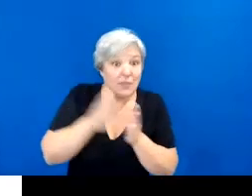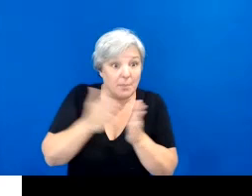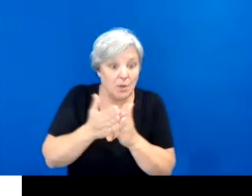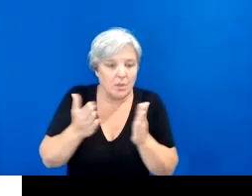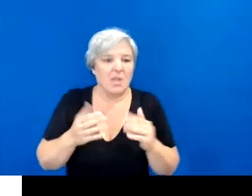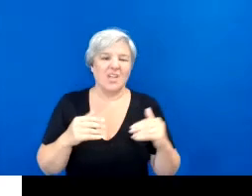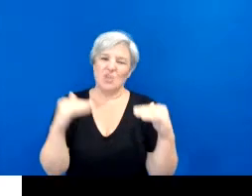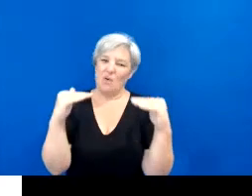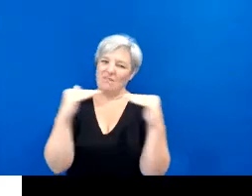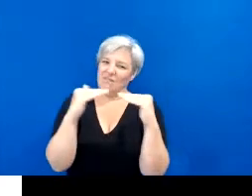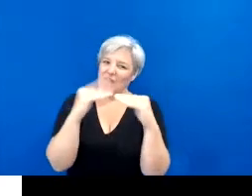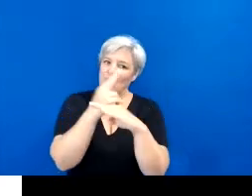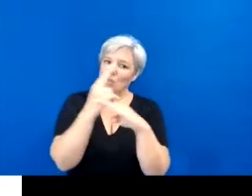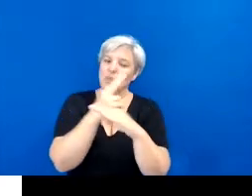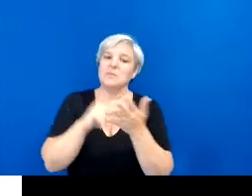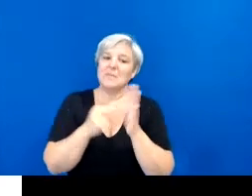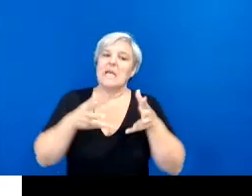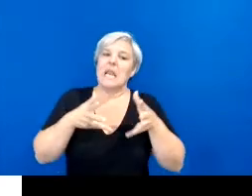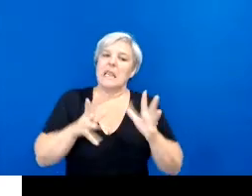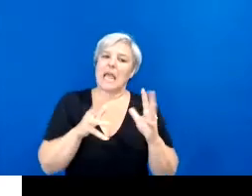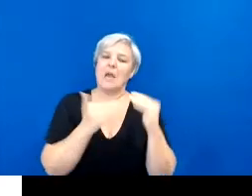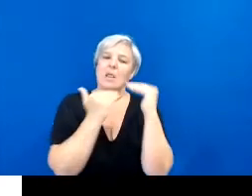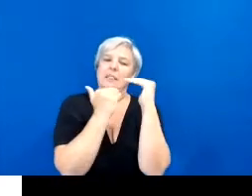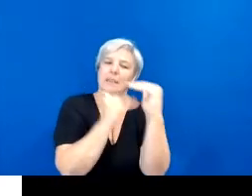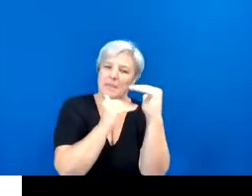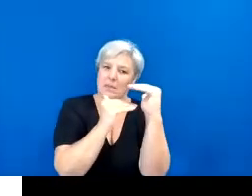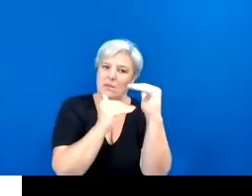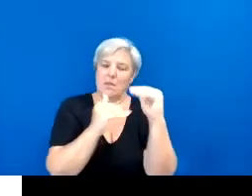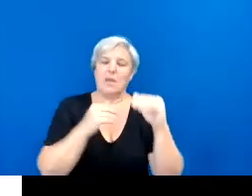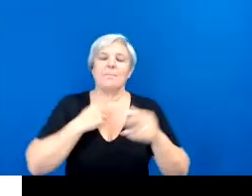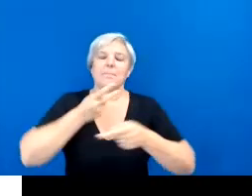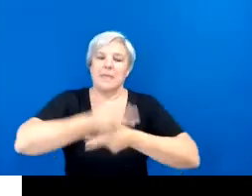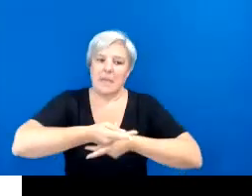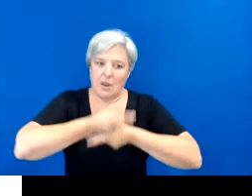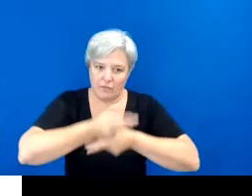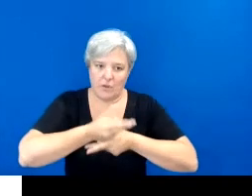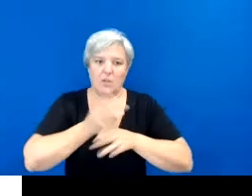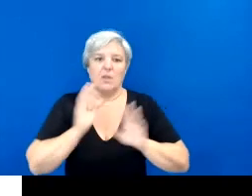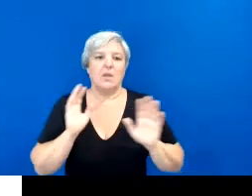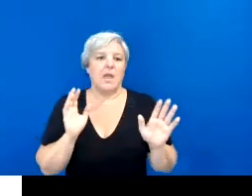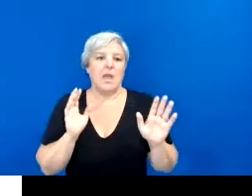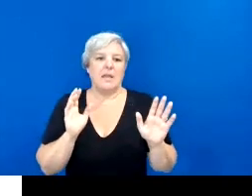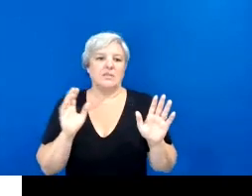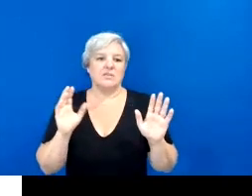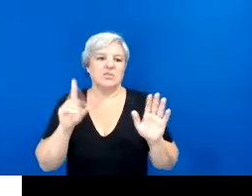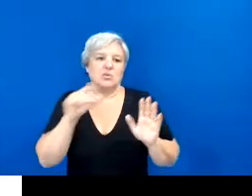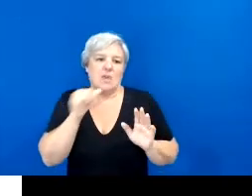and you're also trying to be legal, I would say you should just give up on that pipe dream. It's